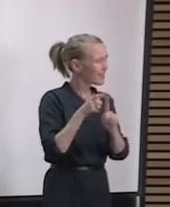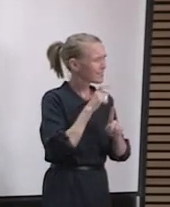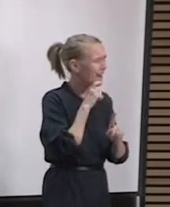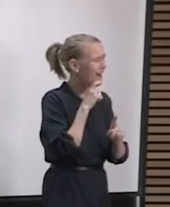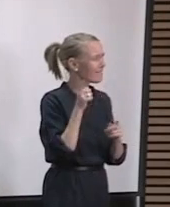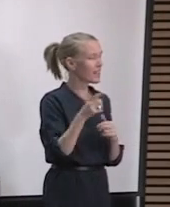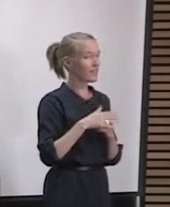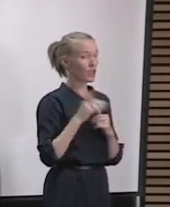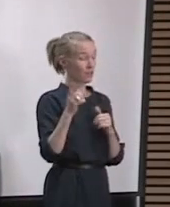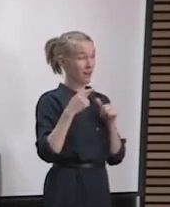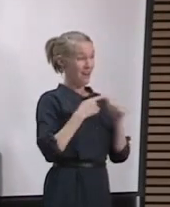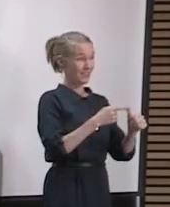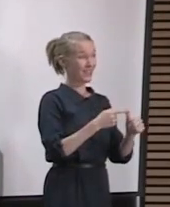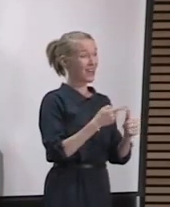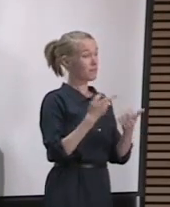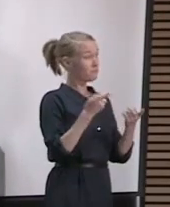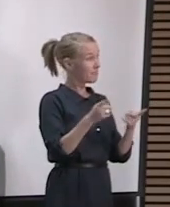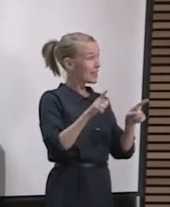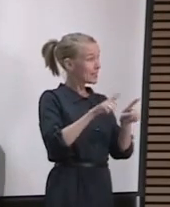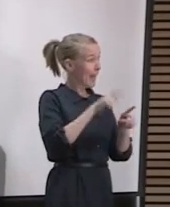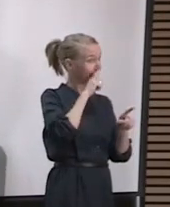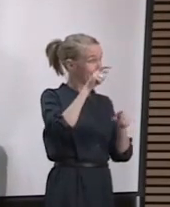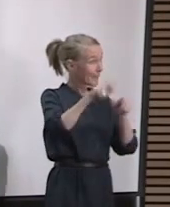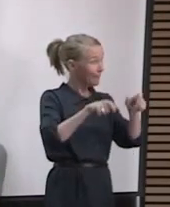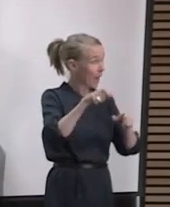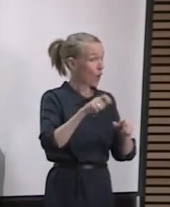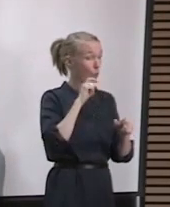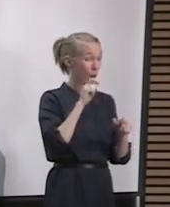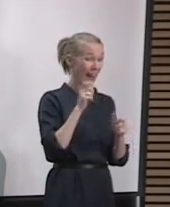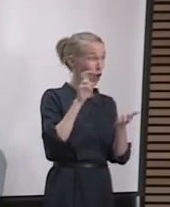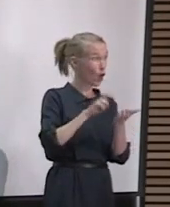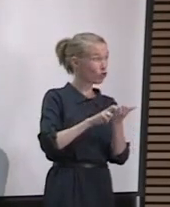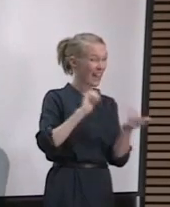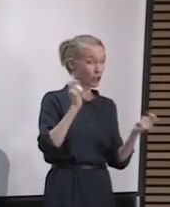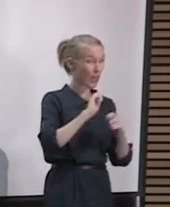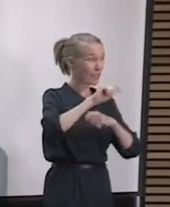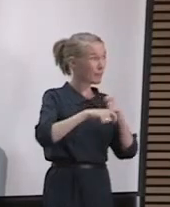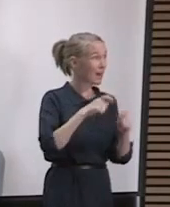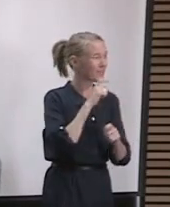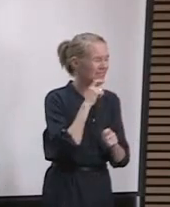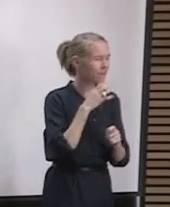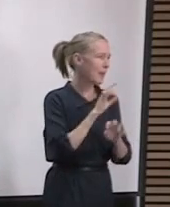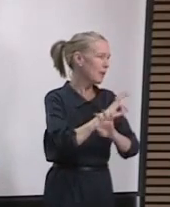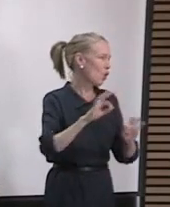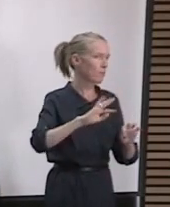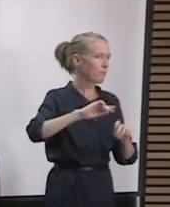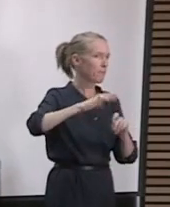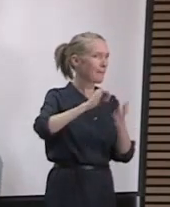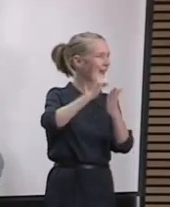INDISTINCTLY) Some won't else inily be the same people. But we are looking where we need to bolster the Government